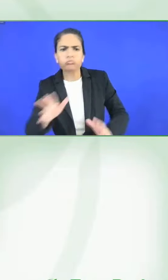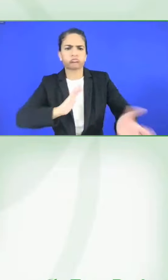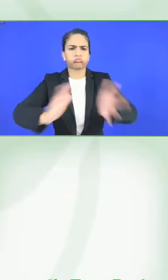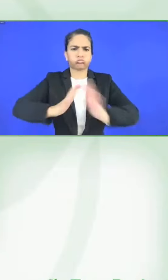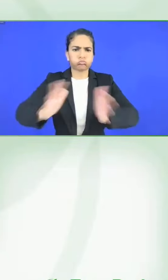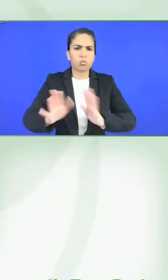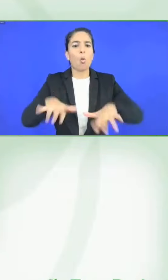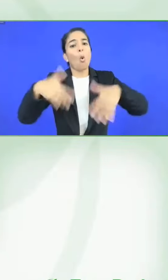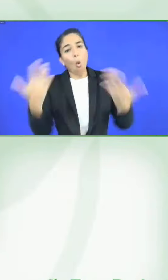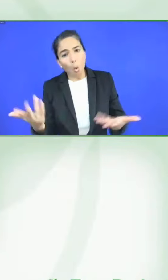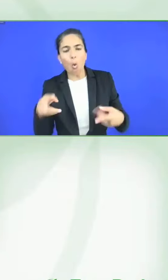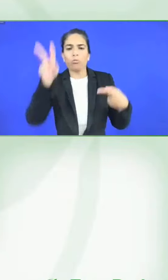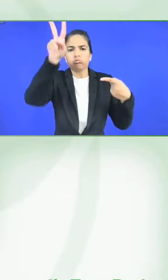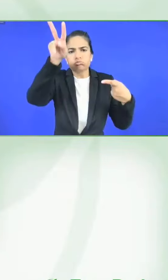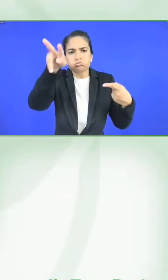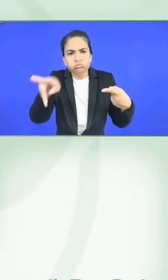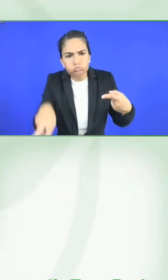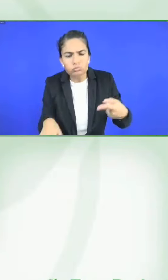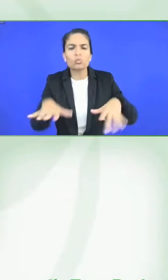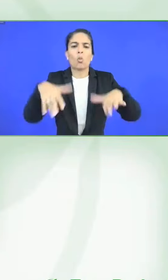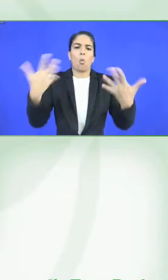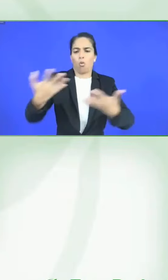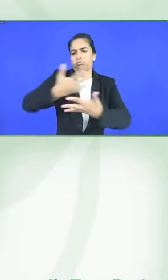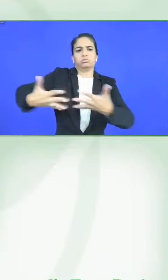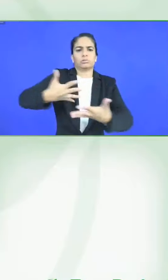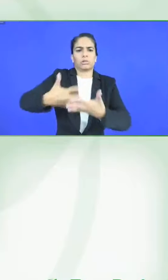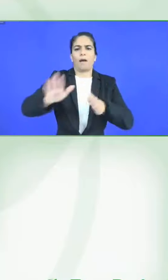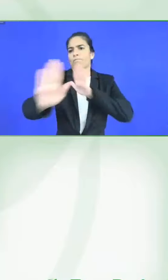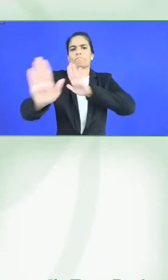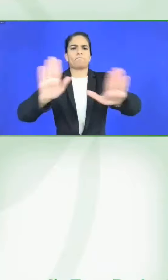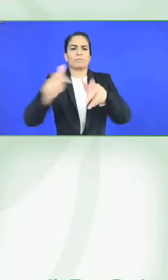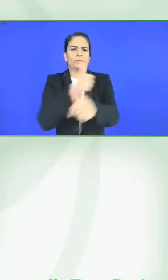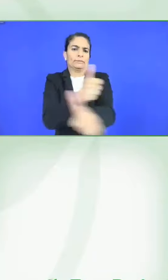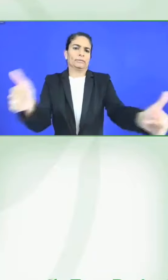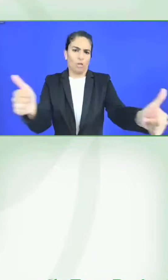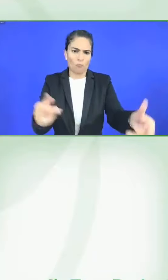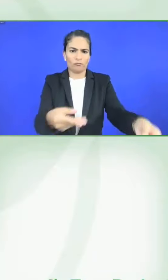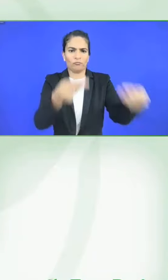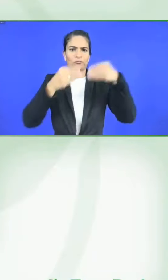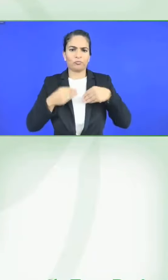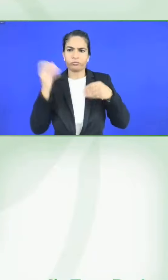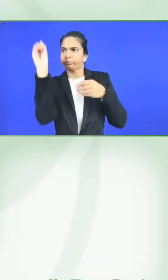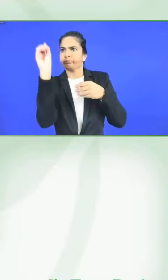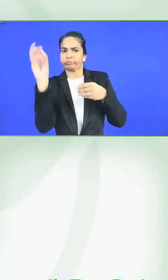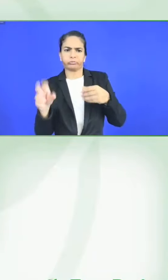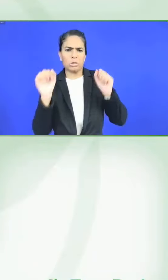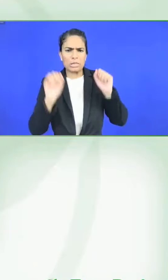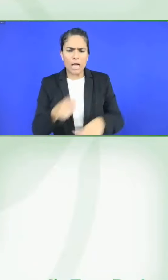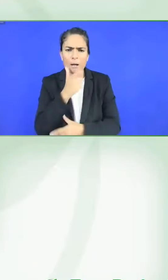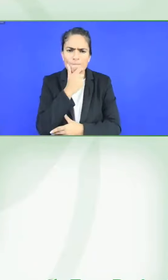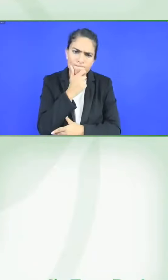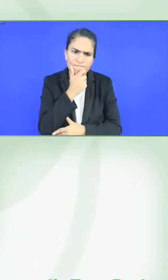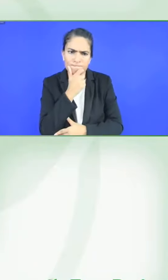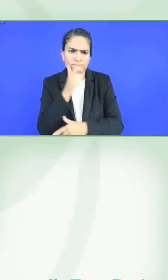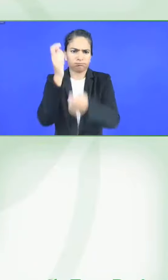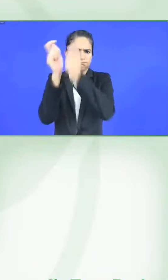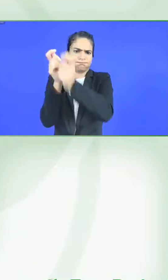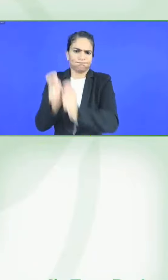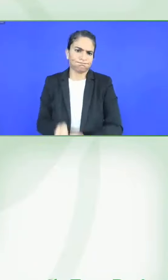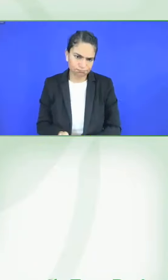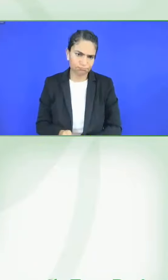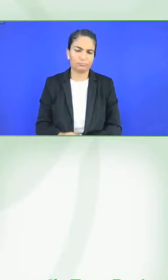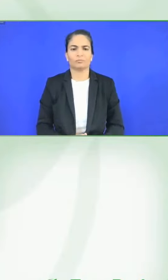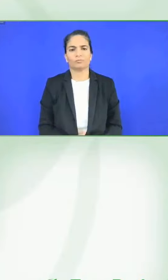Before I go into our solutions, just click introduction of Continual Engine.